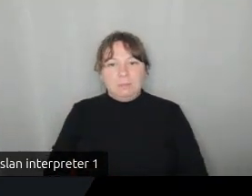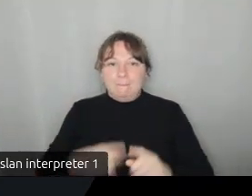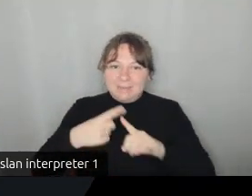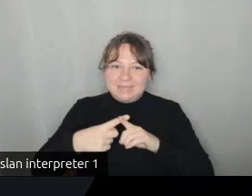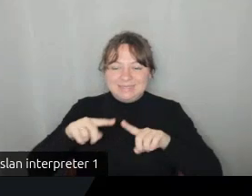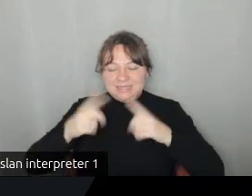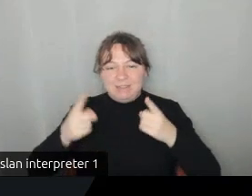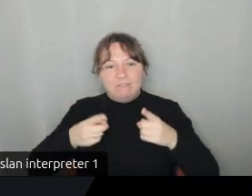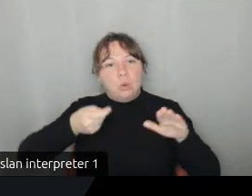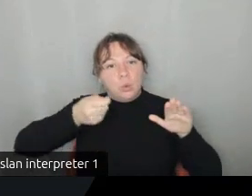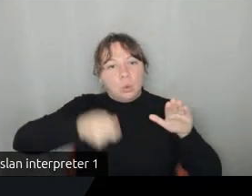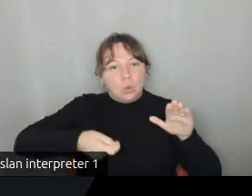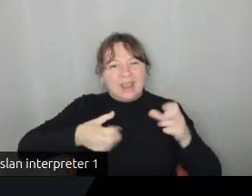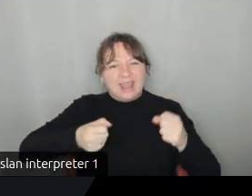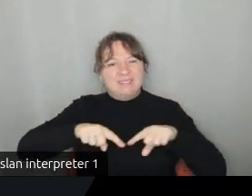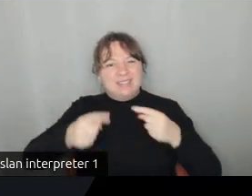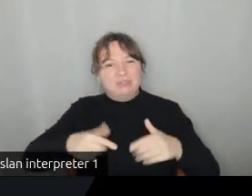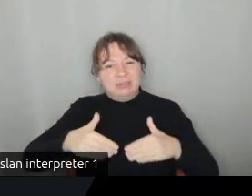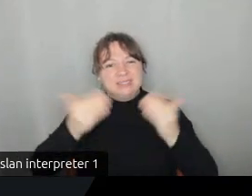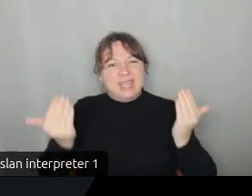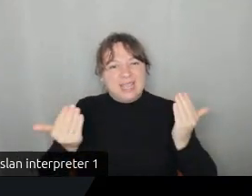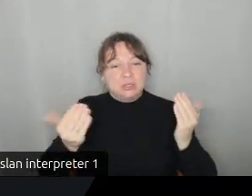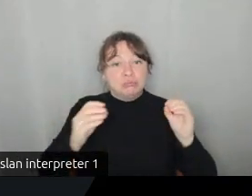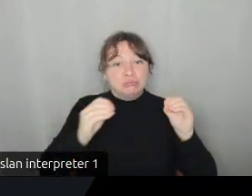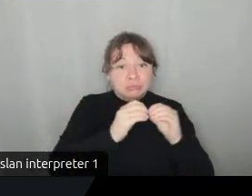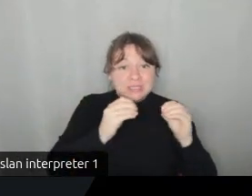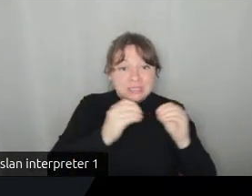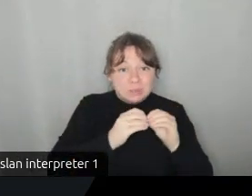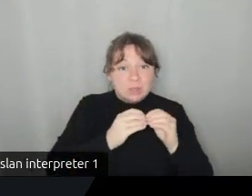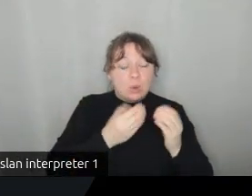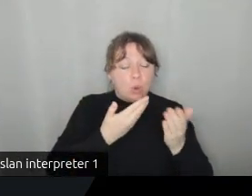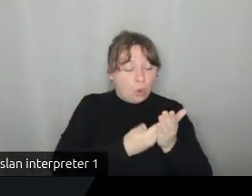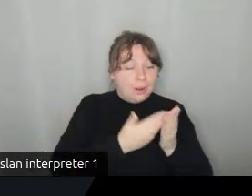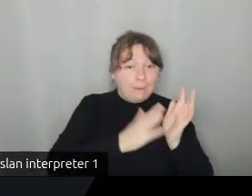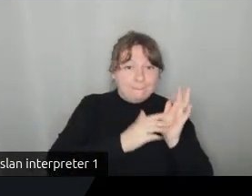for example the Brisbane magistrates courts will have the court running Monday to Thursday whereas